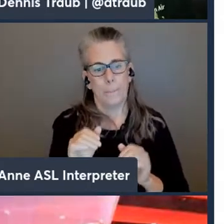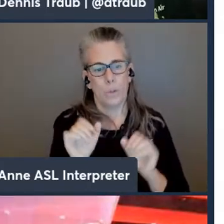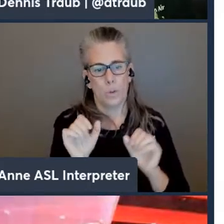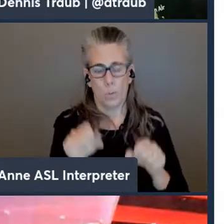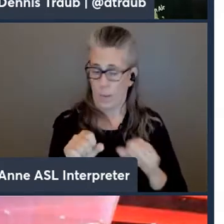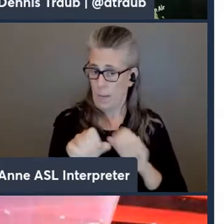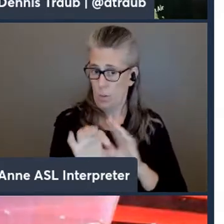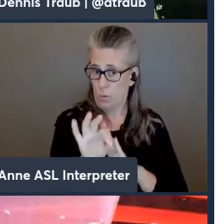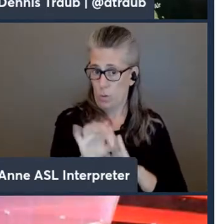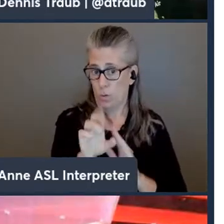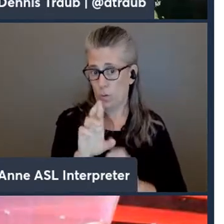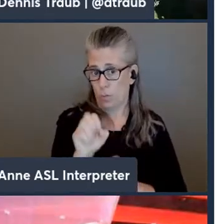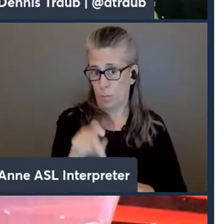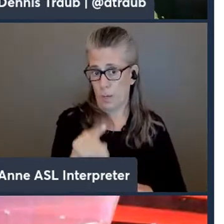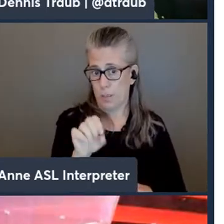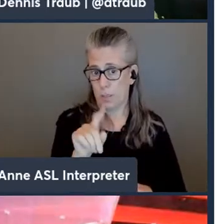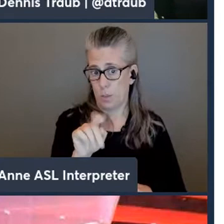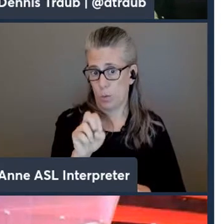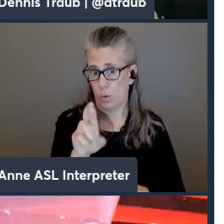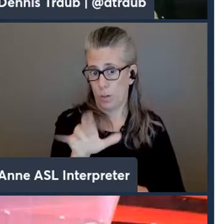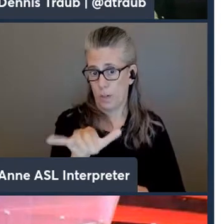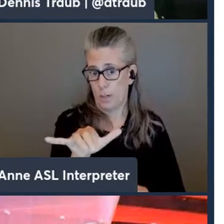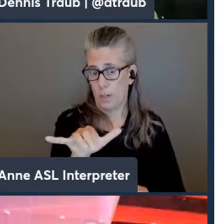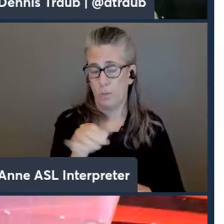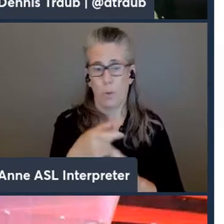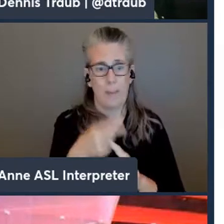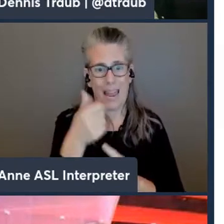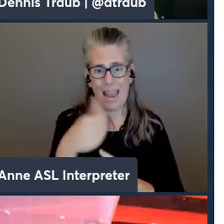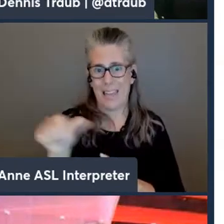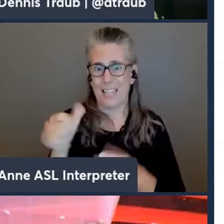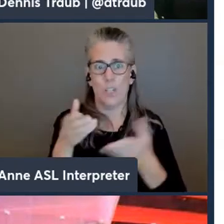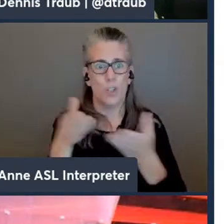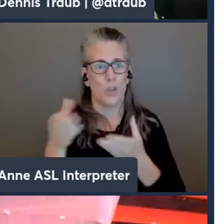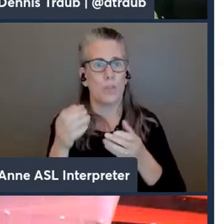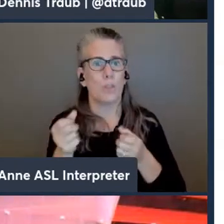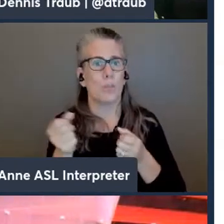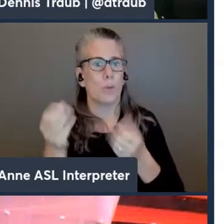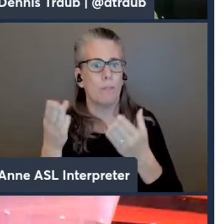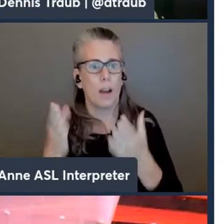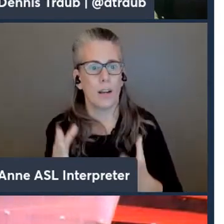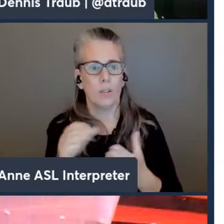from any one of these service providers, AWS CodeCommmit, Bitbucket, GitHub,